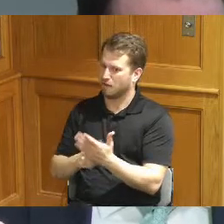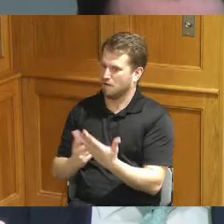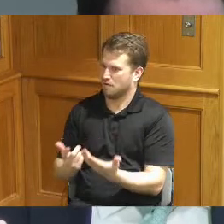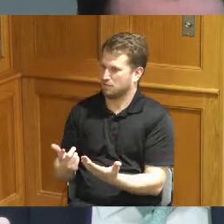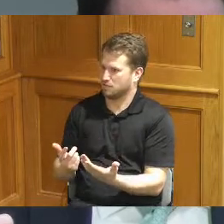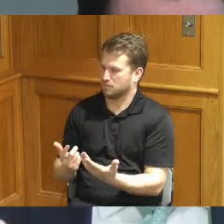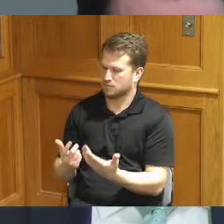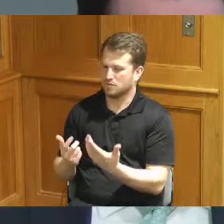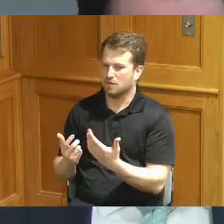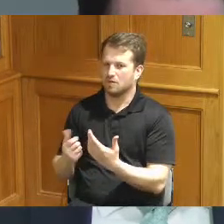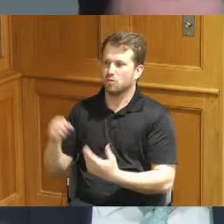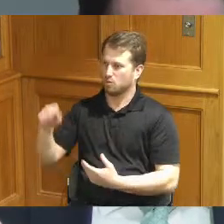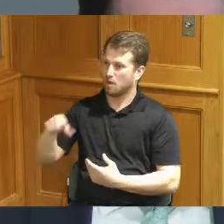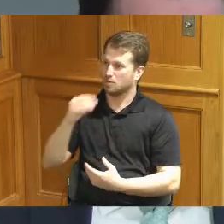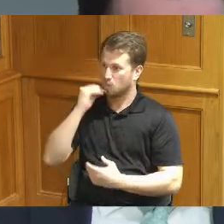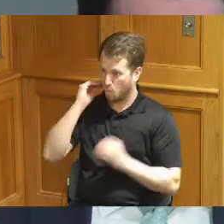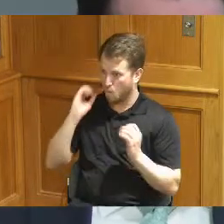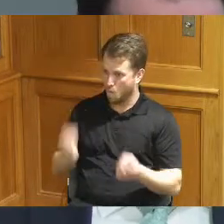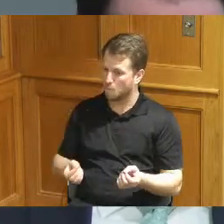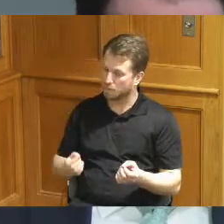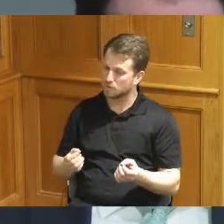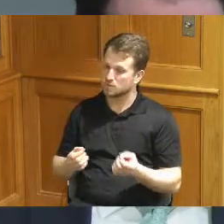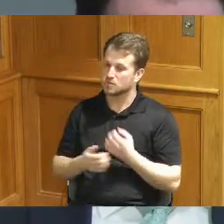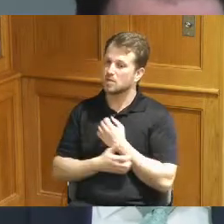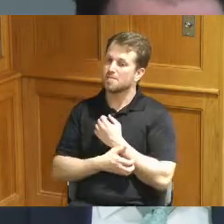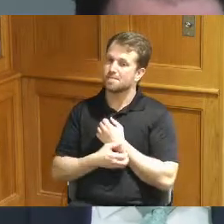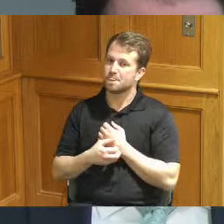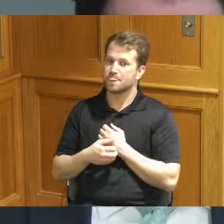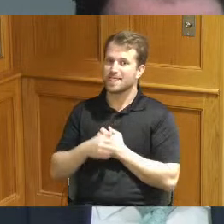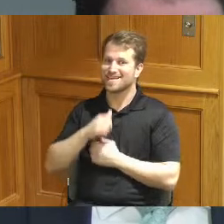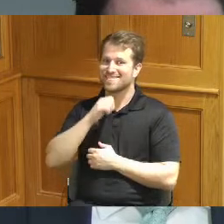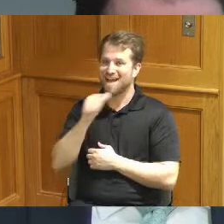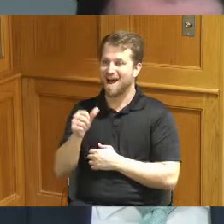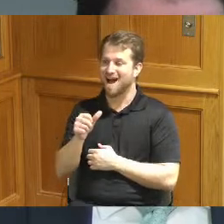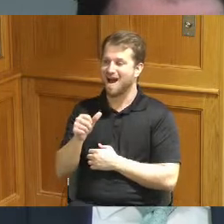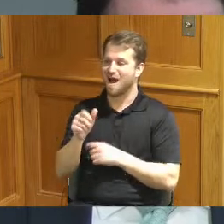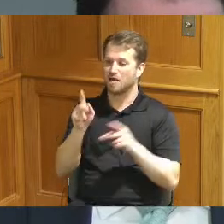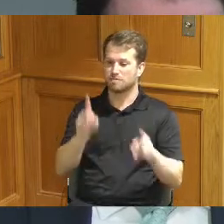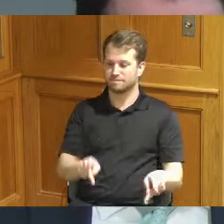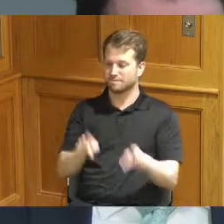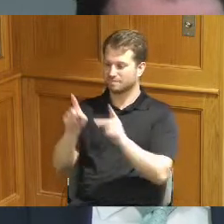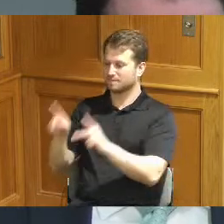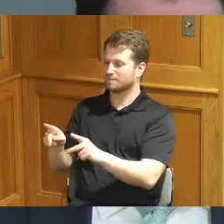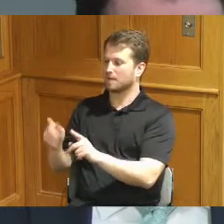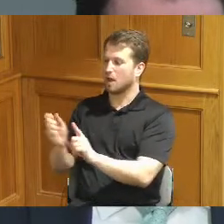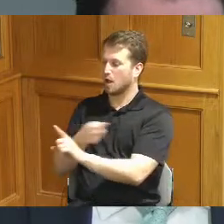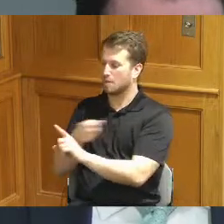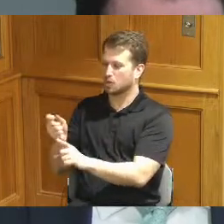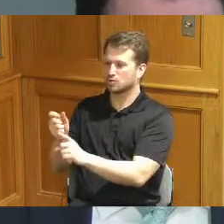that while homelessness is not necessarily synonymous with abuse neglect dependency or